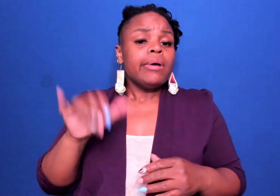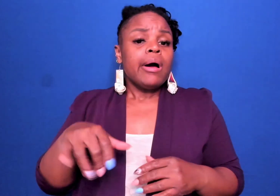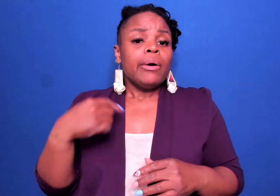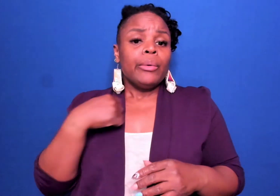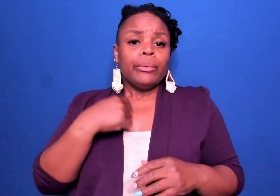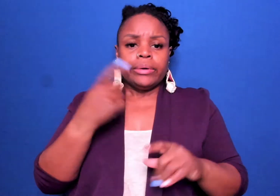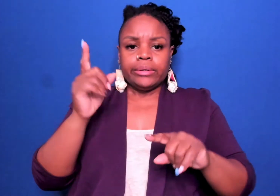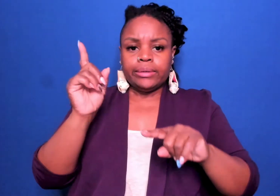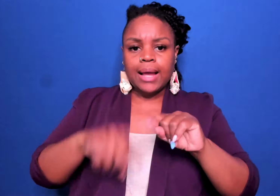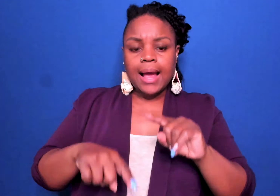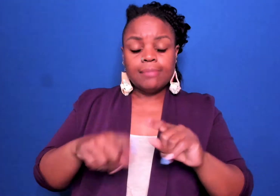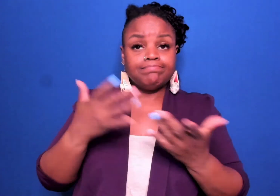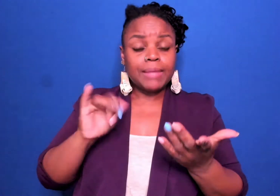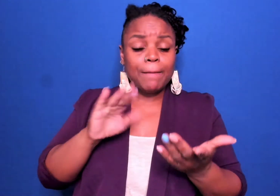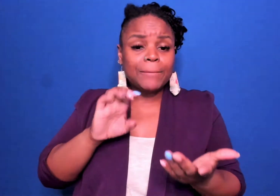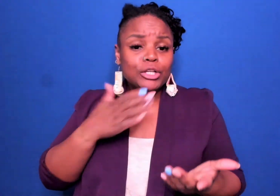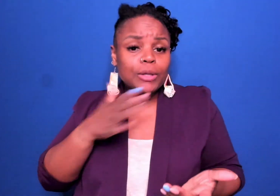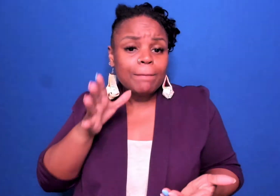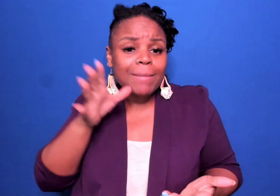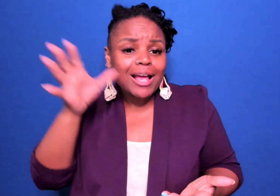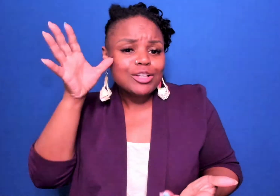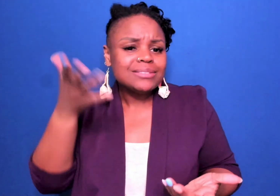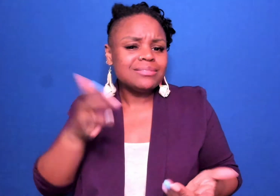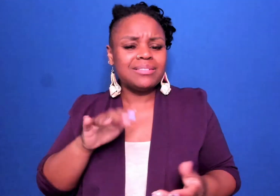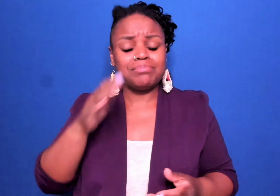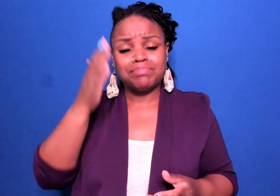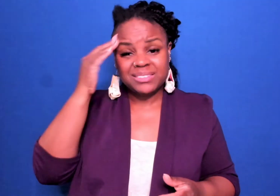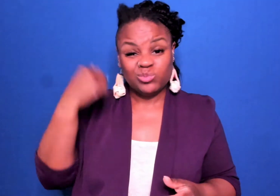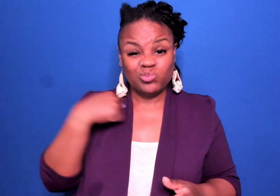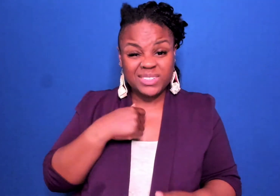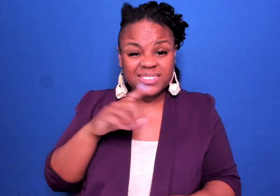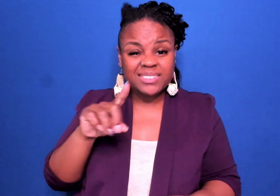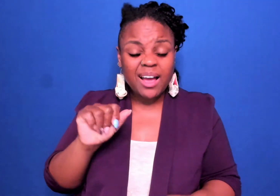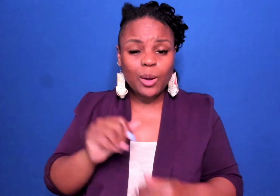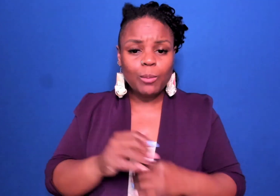that we cannot be good parents because we are disabled.